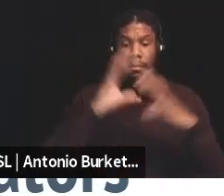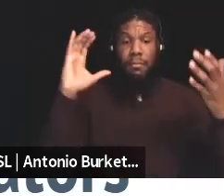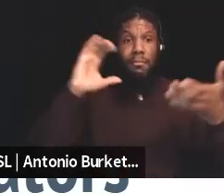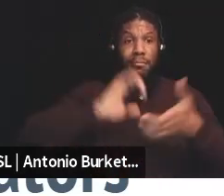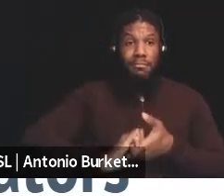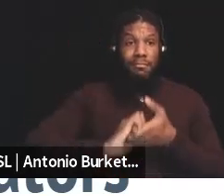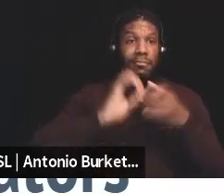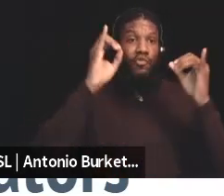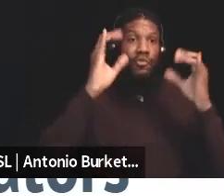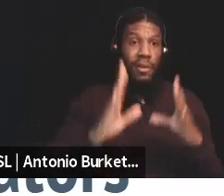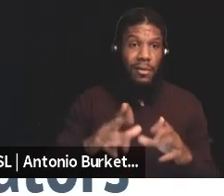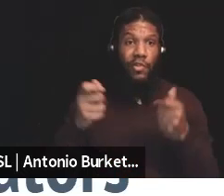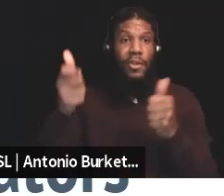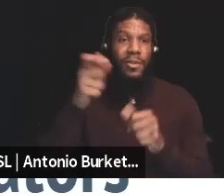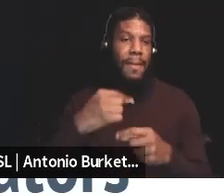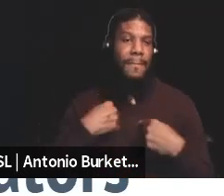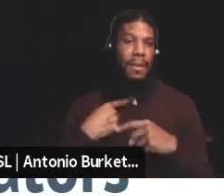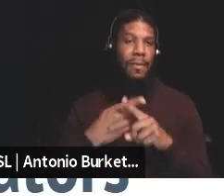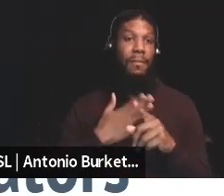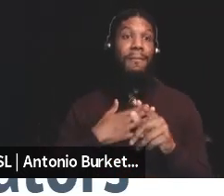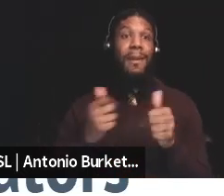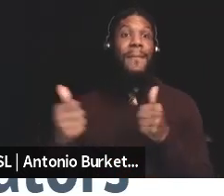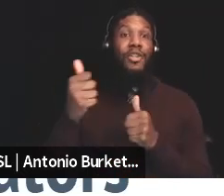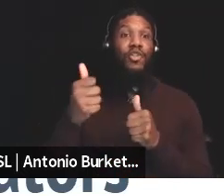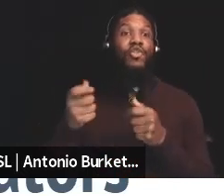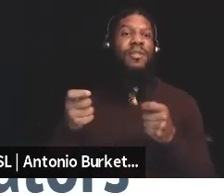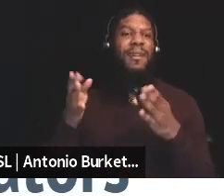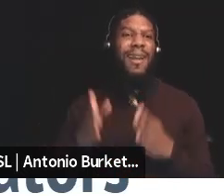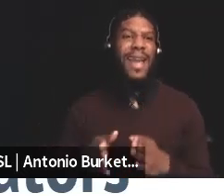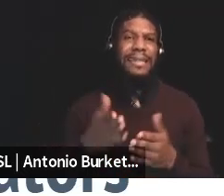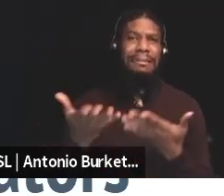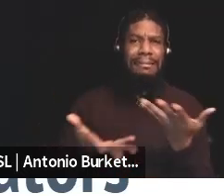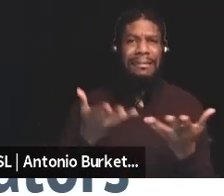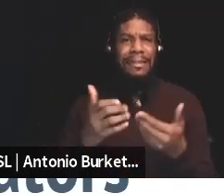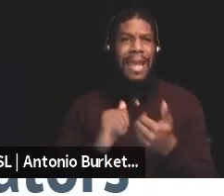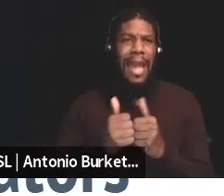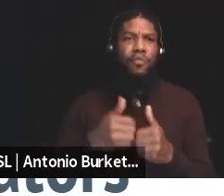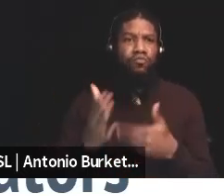like myself and my managers, it's been tough to even get a real sense of momentum in collaboration